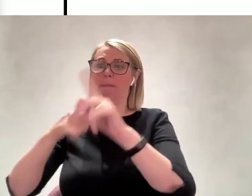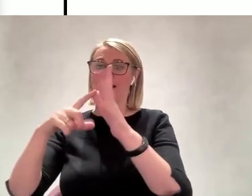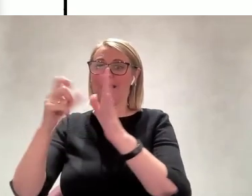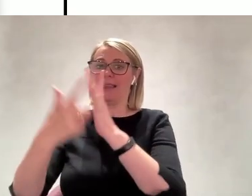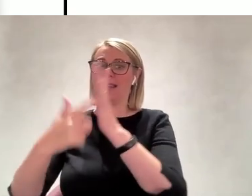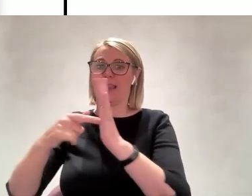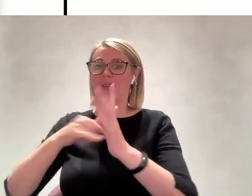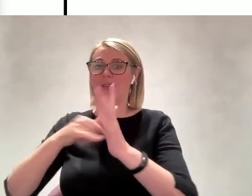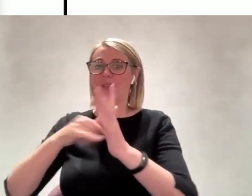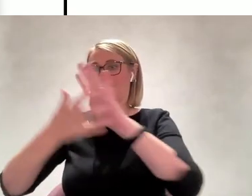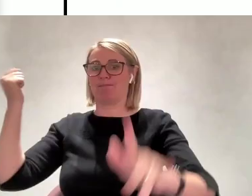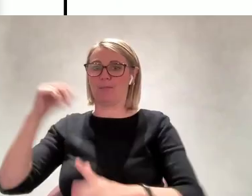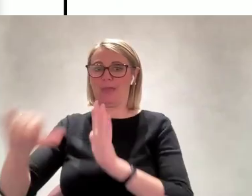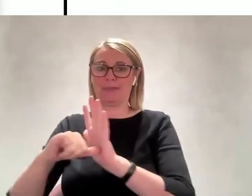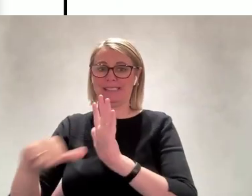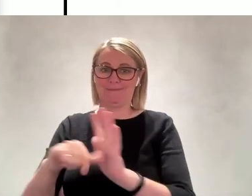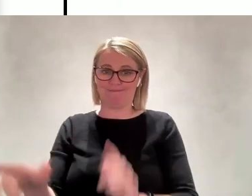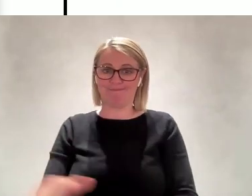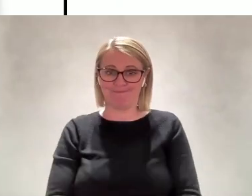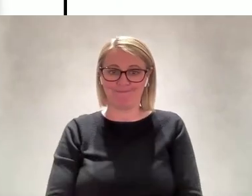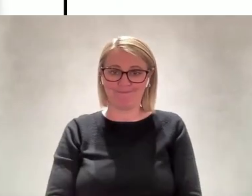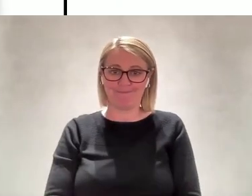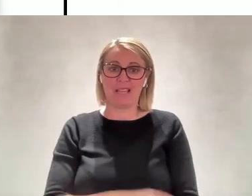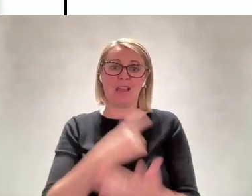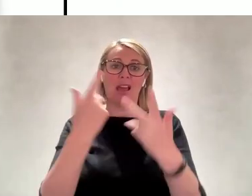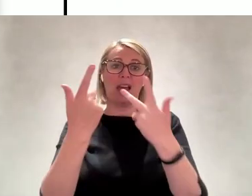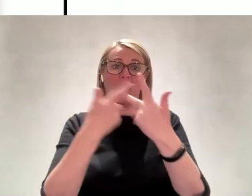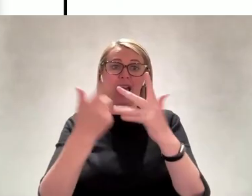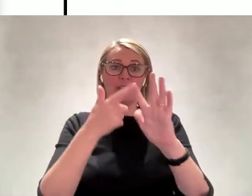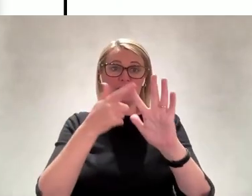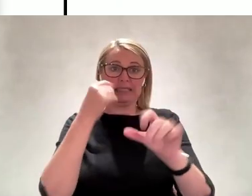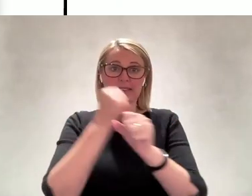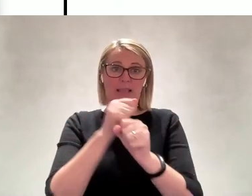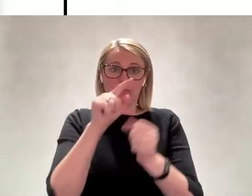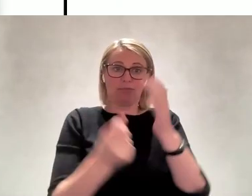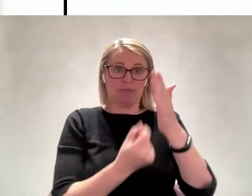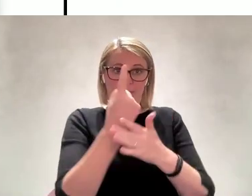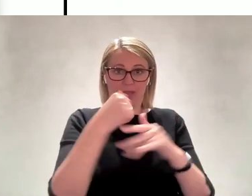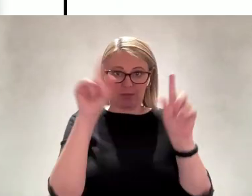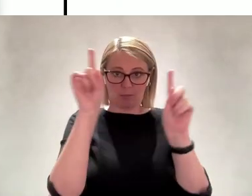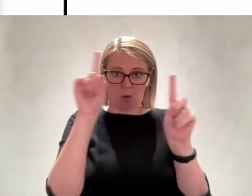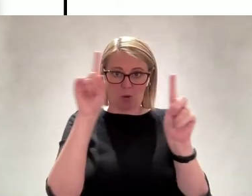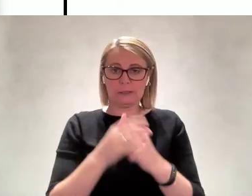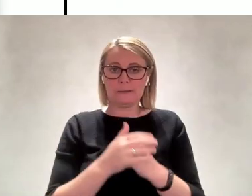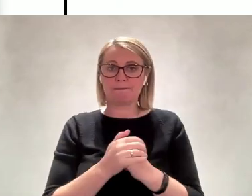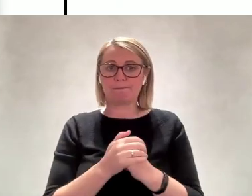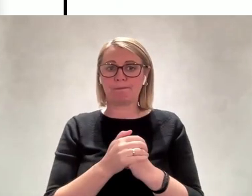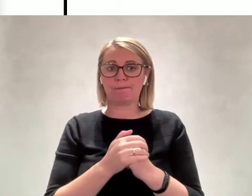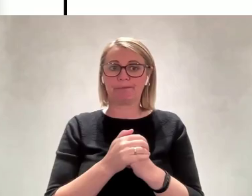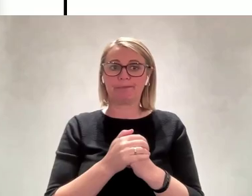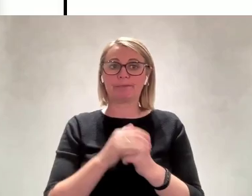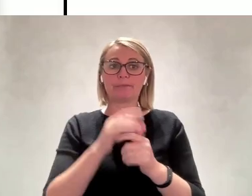was subsequently stolen. The other one is one is an example that's quite common, that's getting around at the moment, which is around